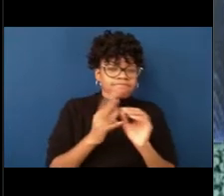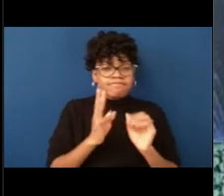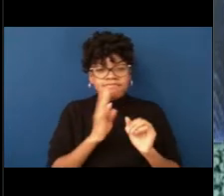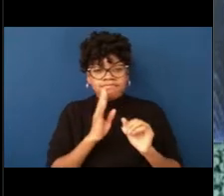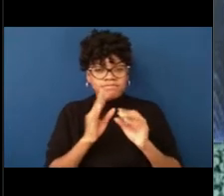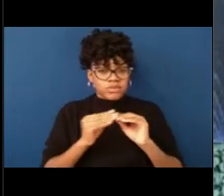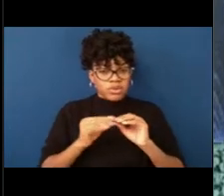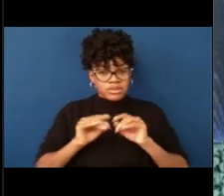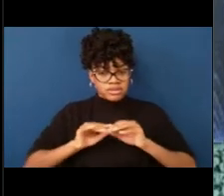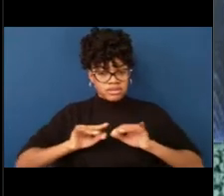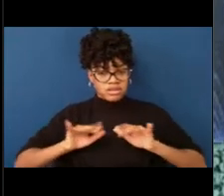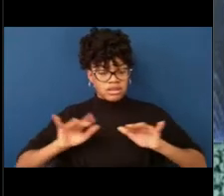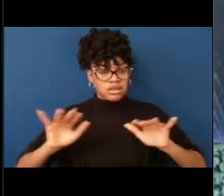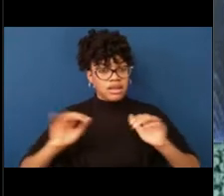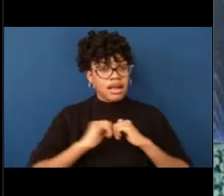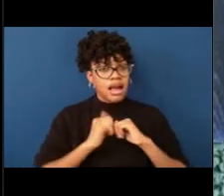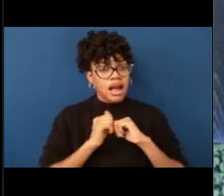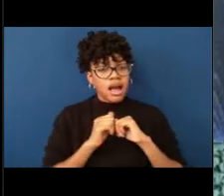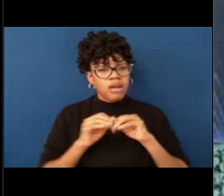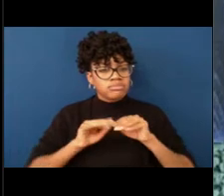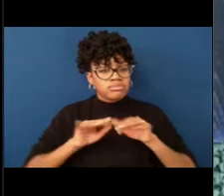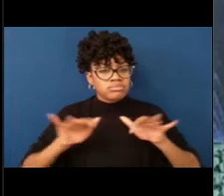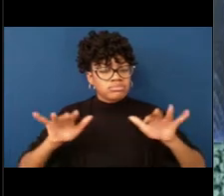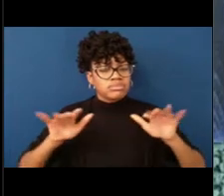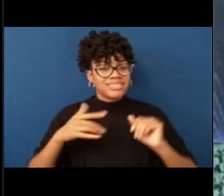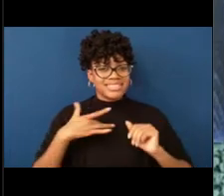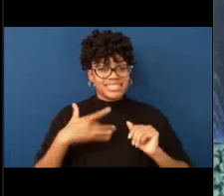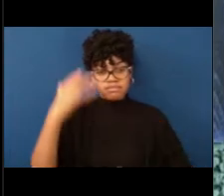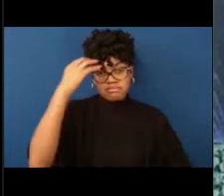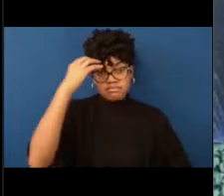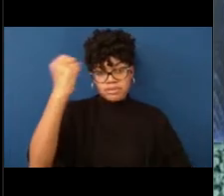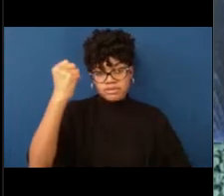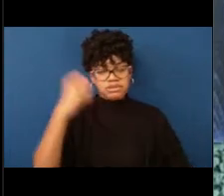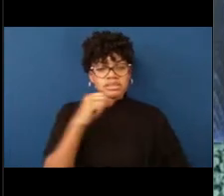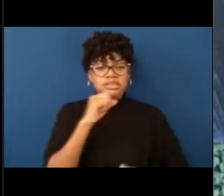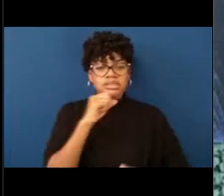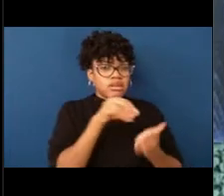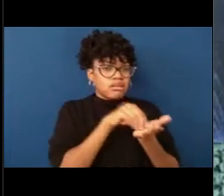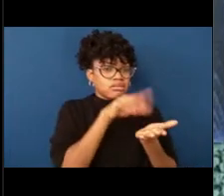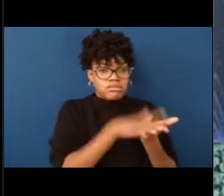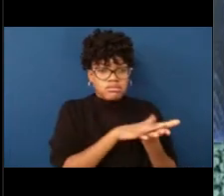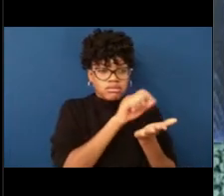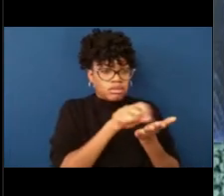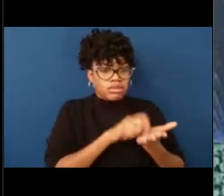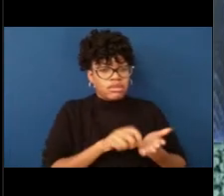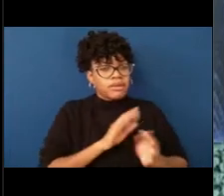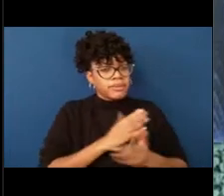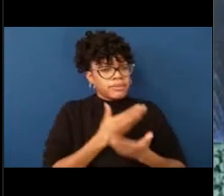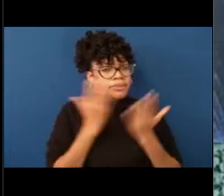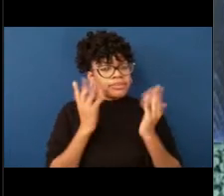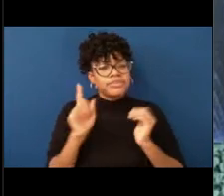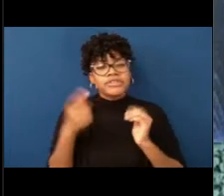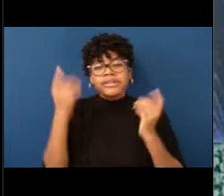They composed and maintained an extensive body of literature covering every facet of Hawaiian life.